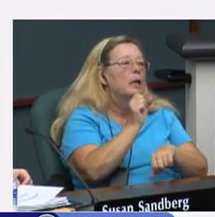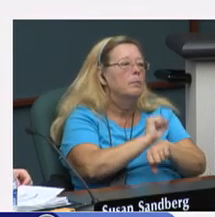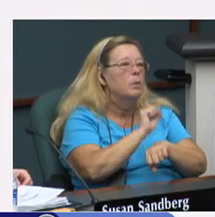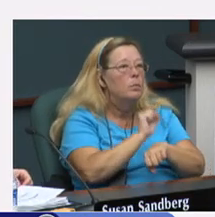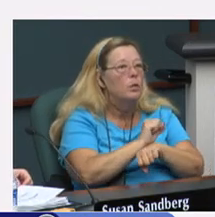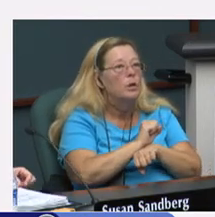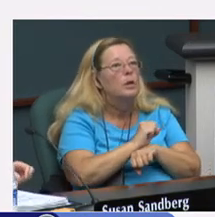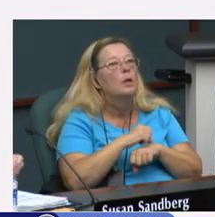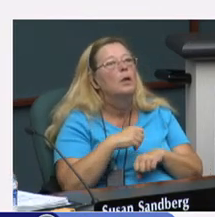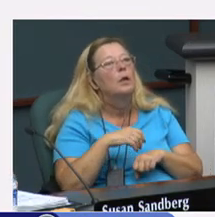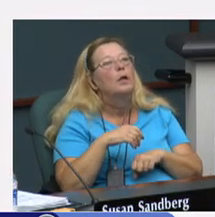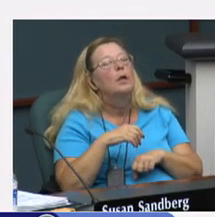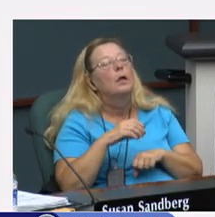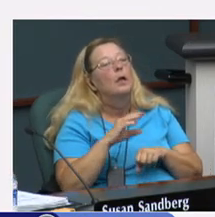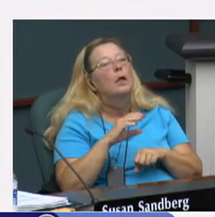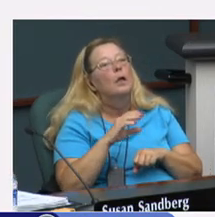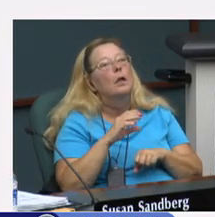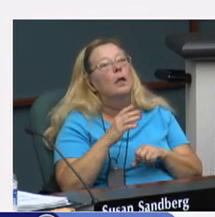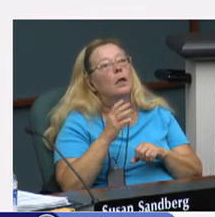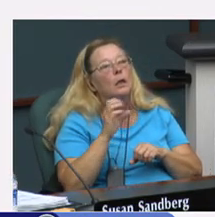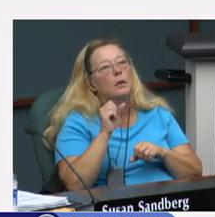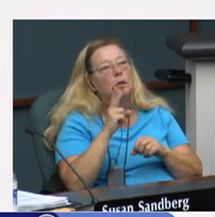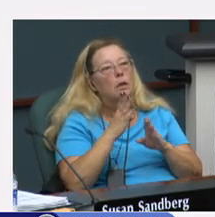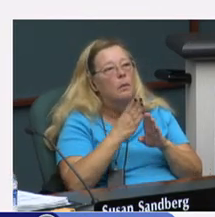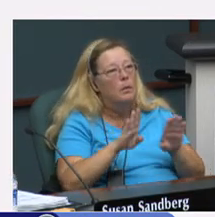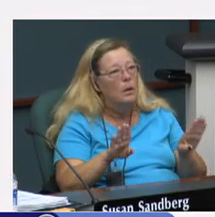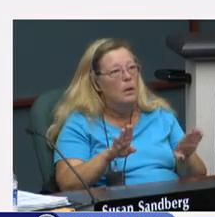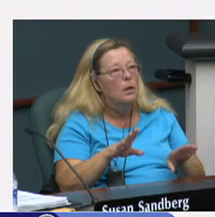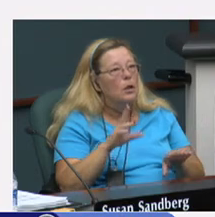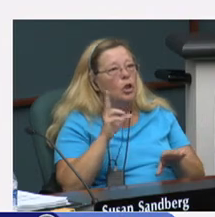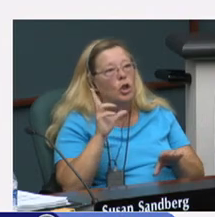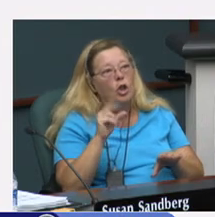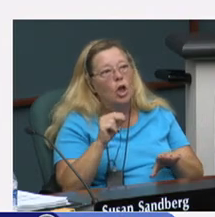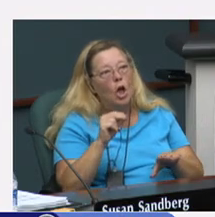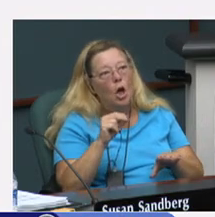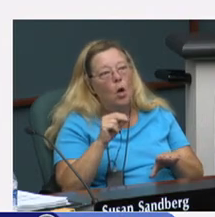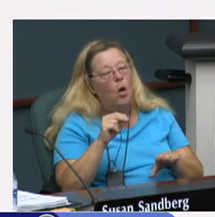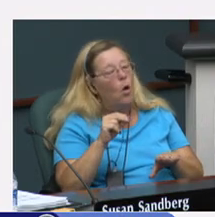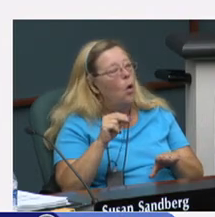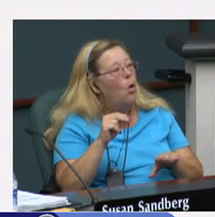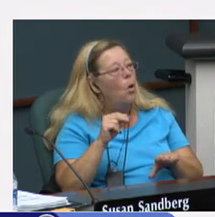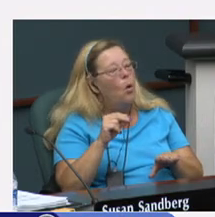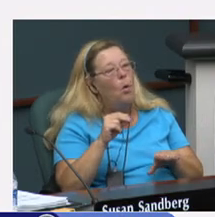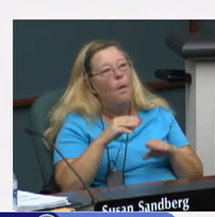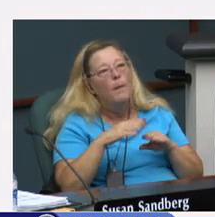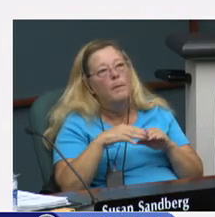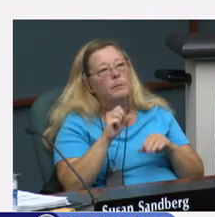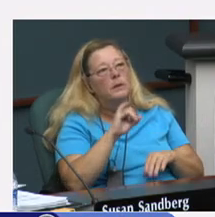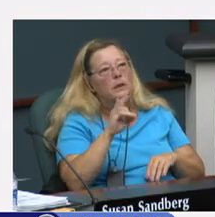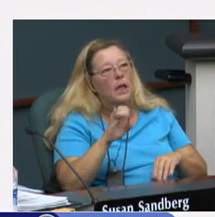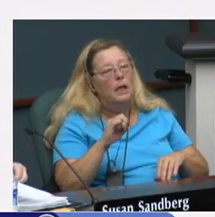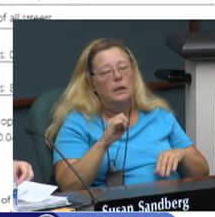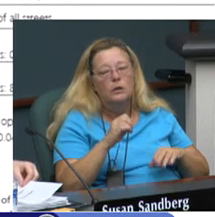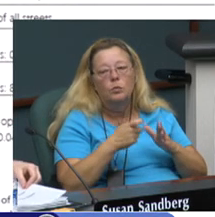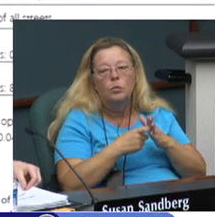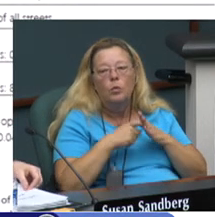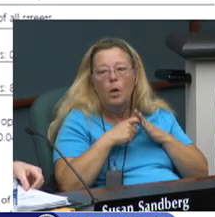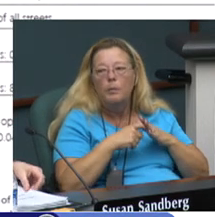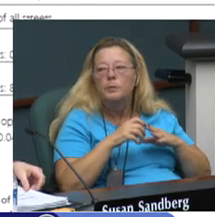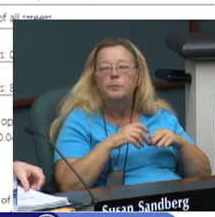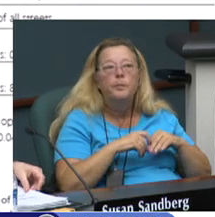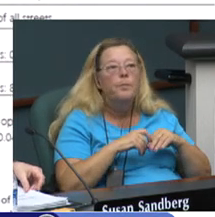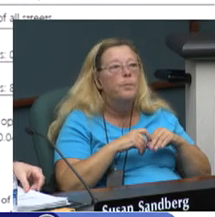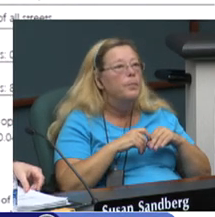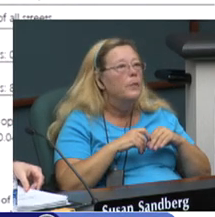subdivision there are no minimum parent lot size requirements on that the type